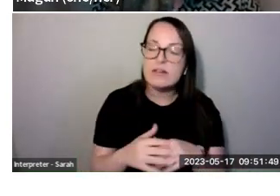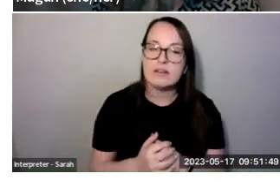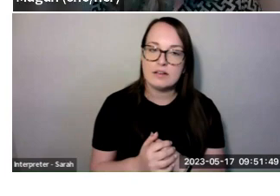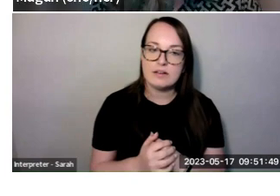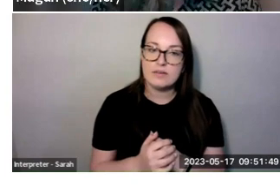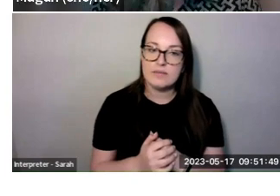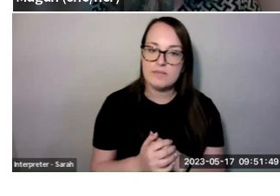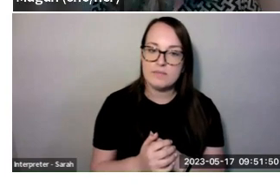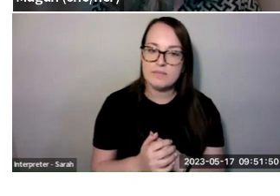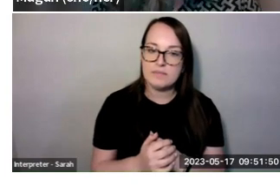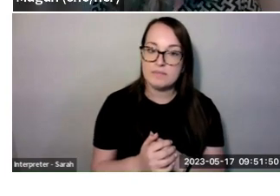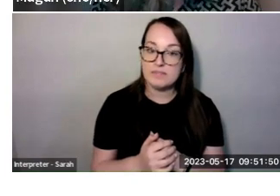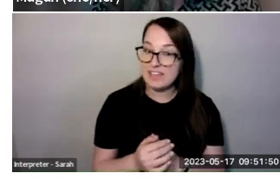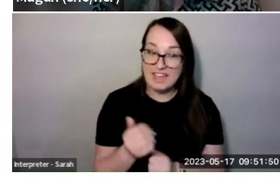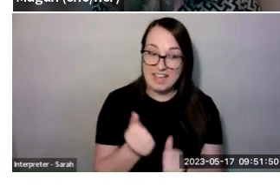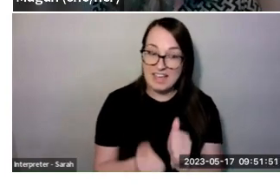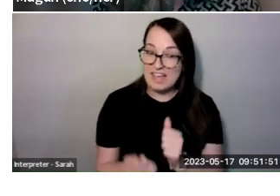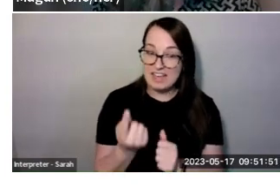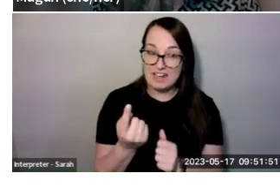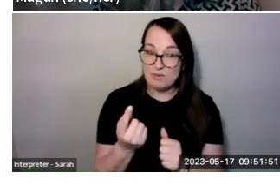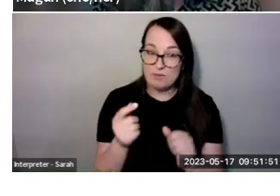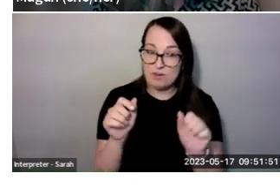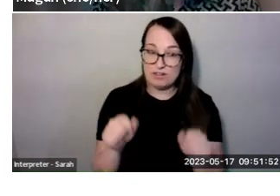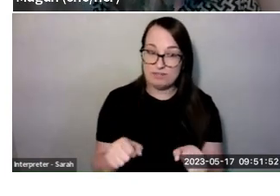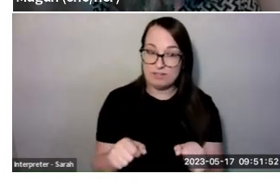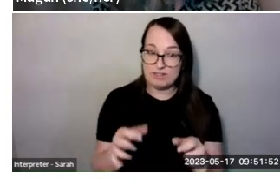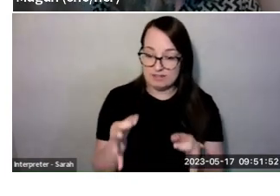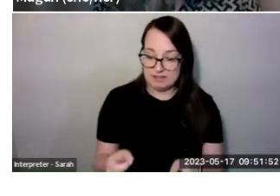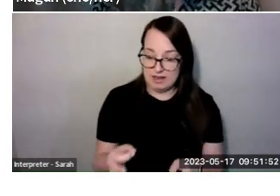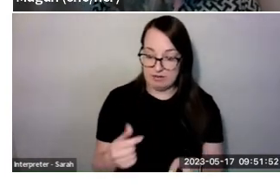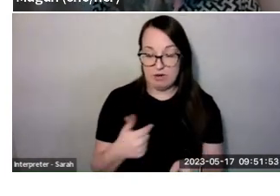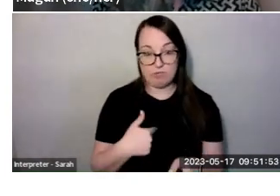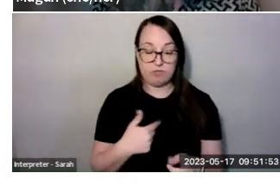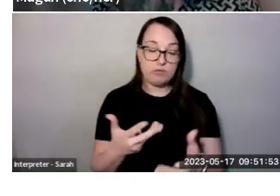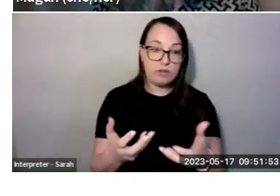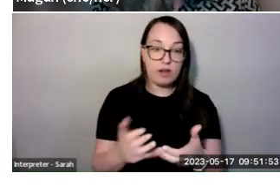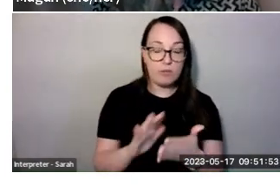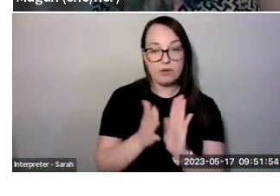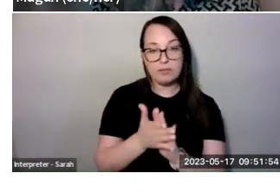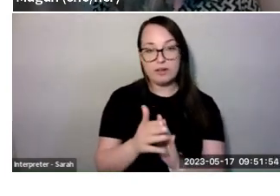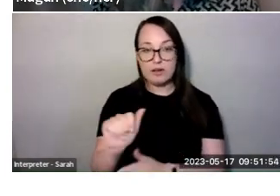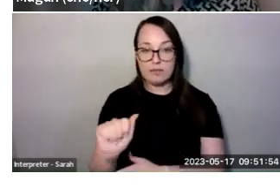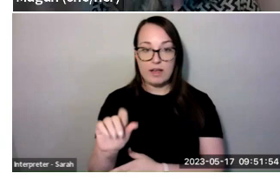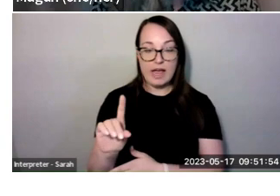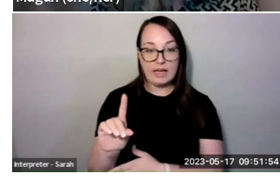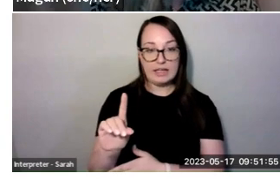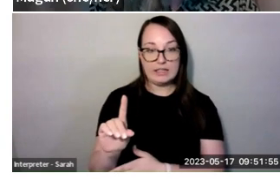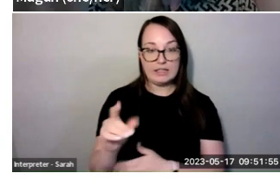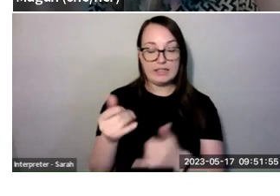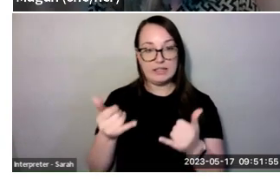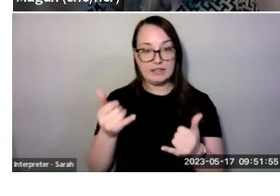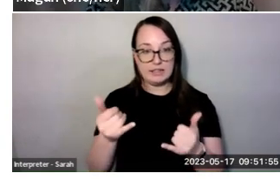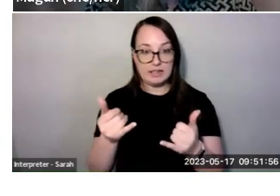Hopefully, someday that will happen. But, basically, anyone can decide they'll be an audio describer.